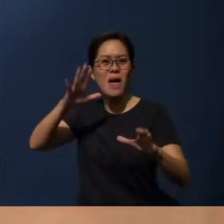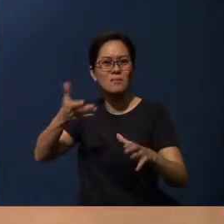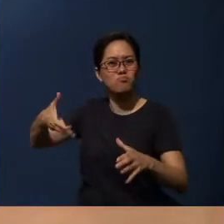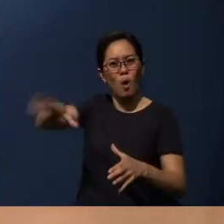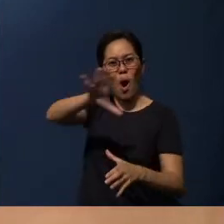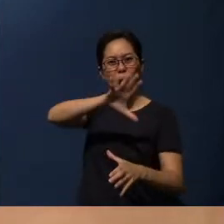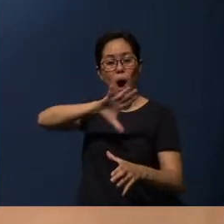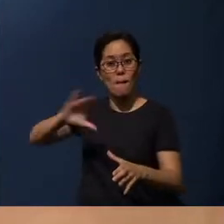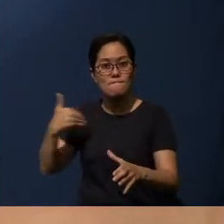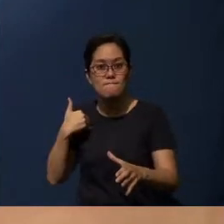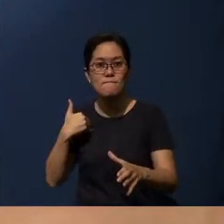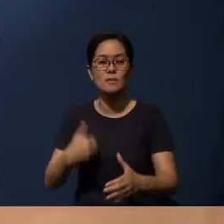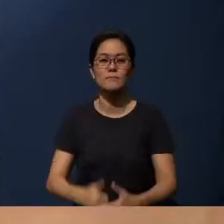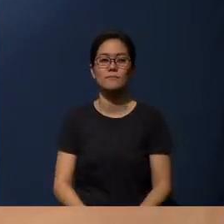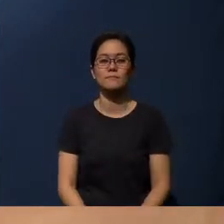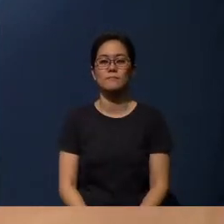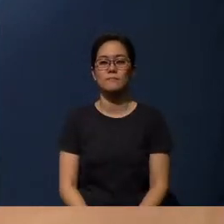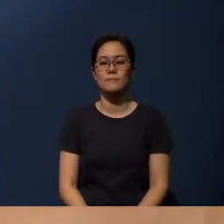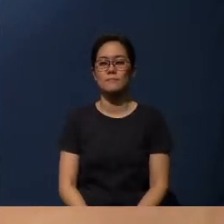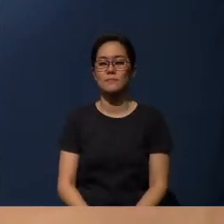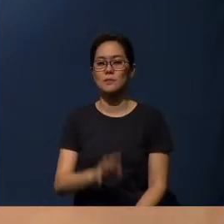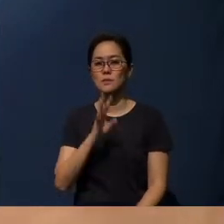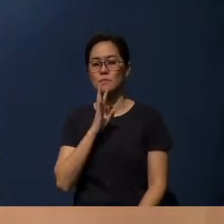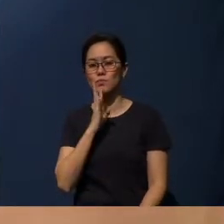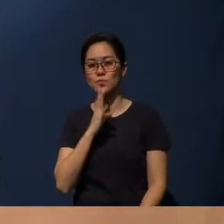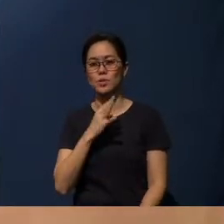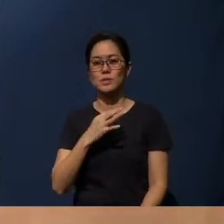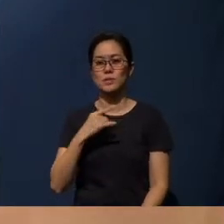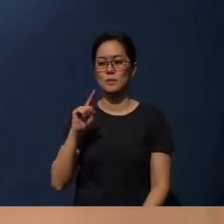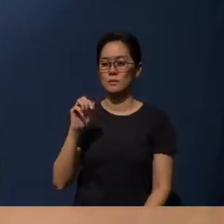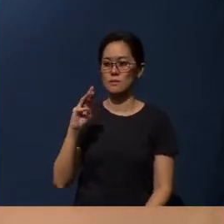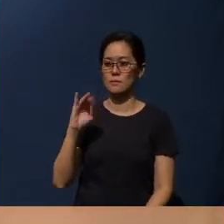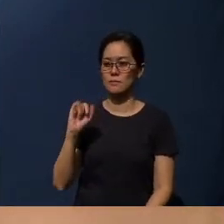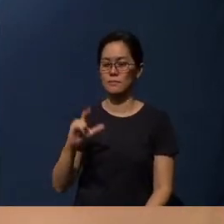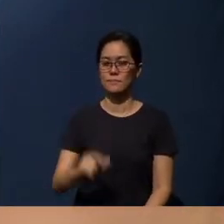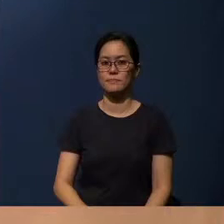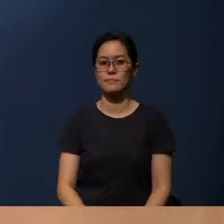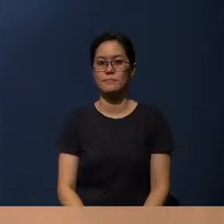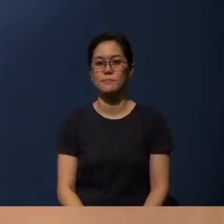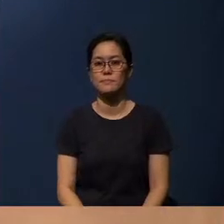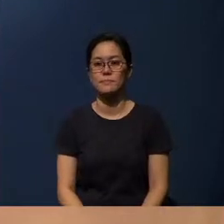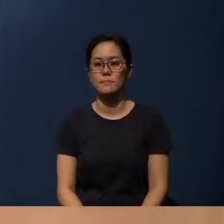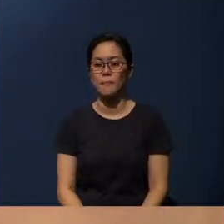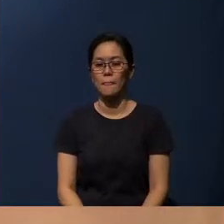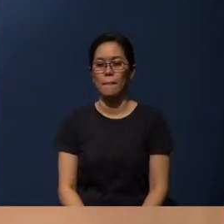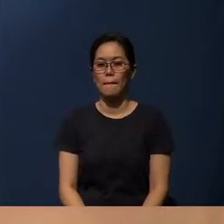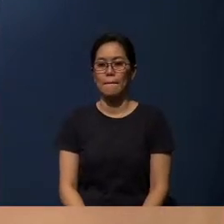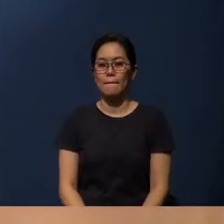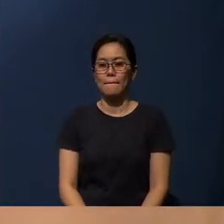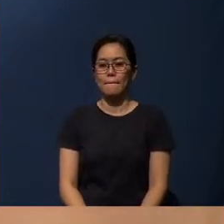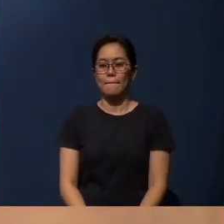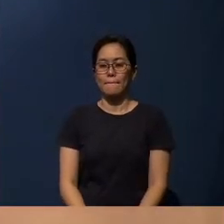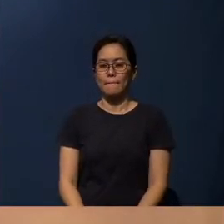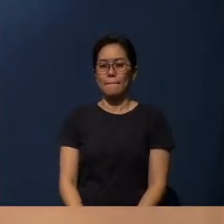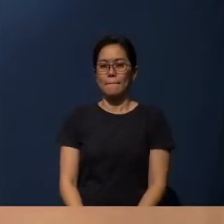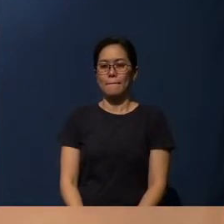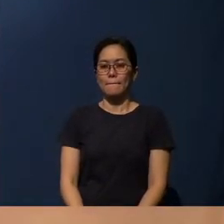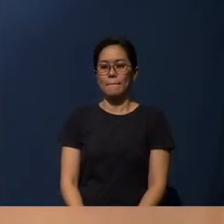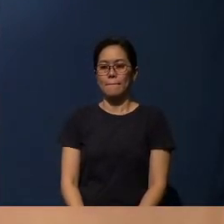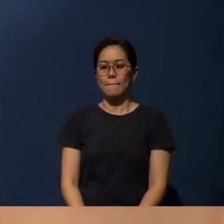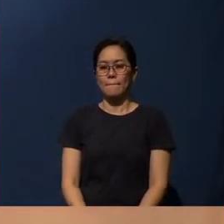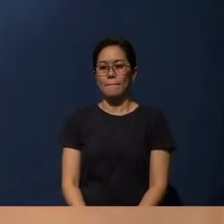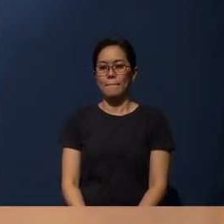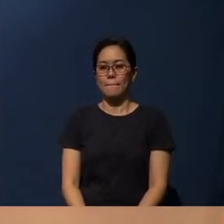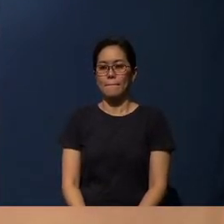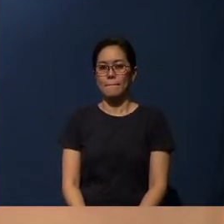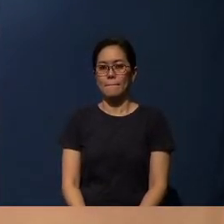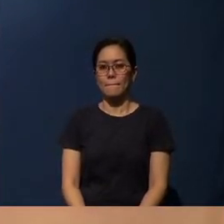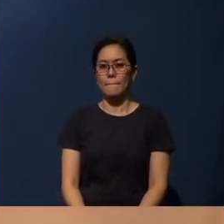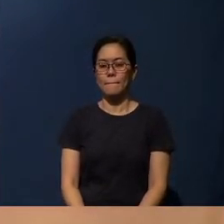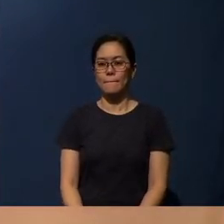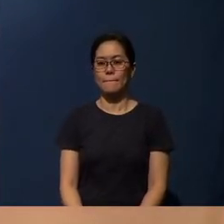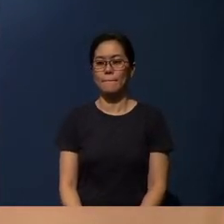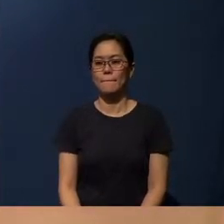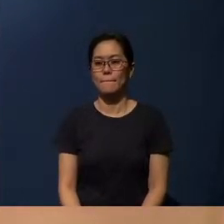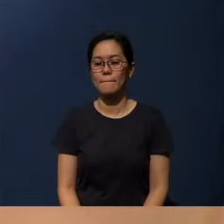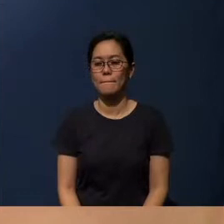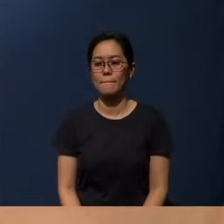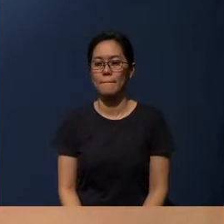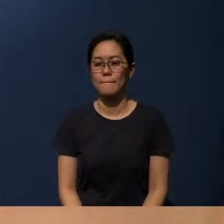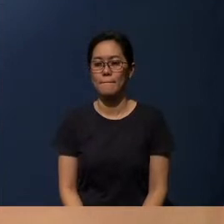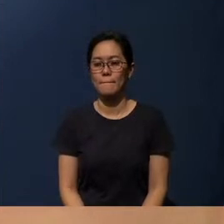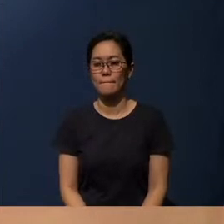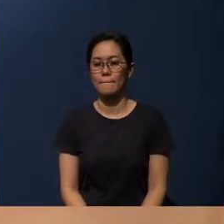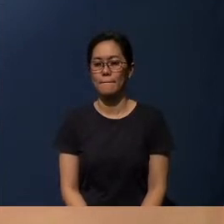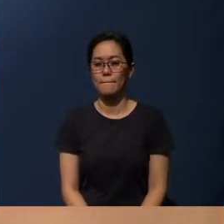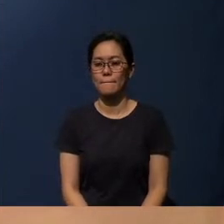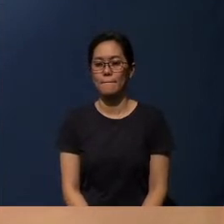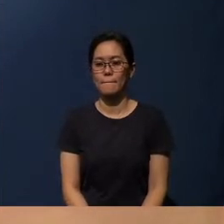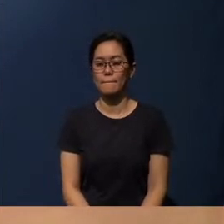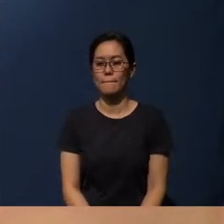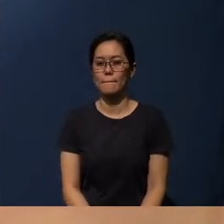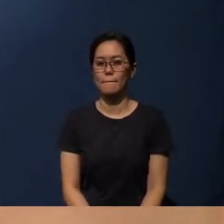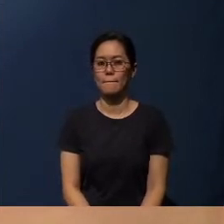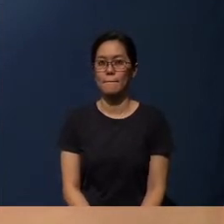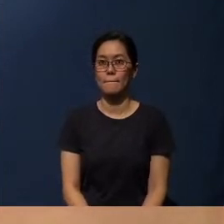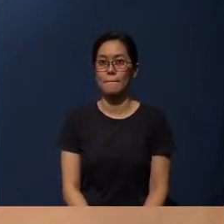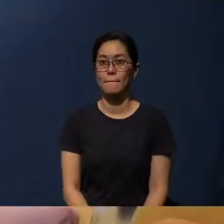[Tamil]